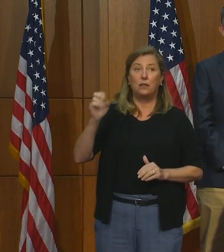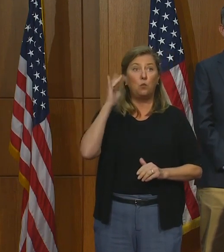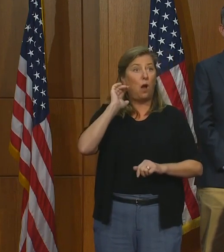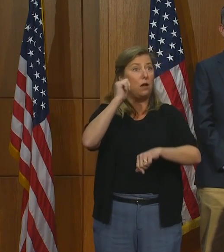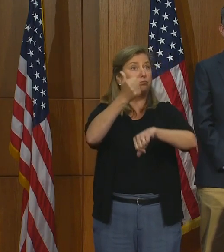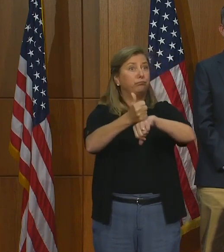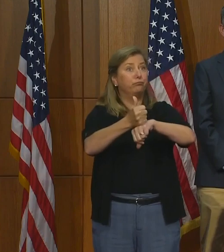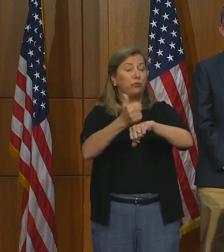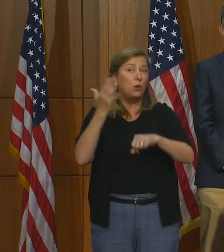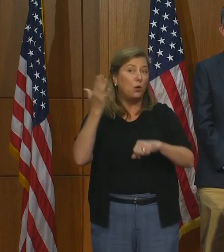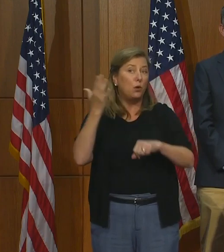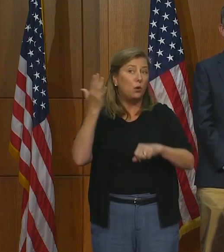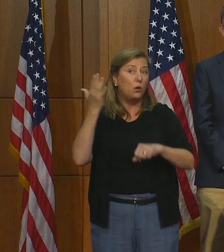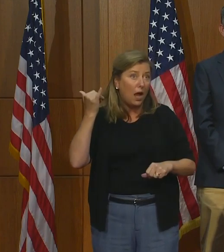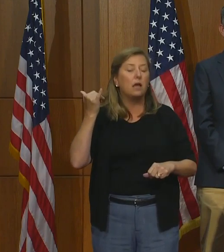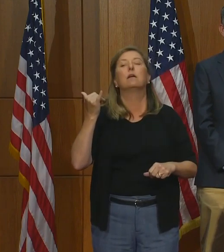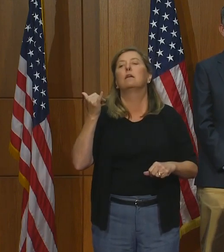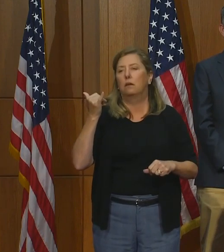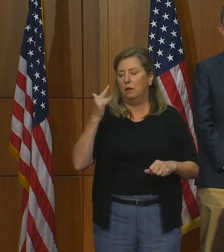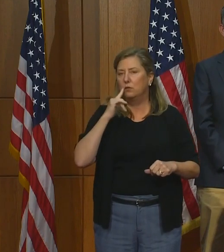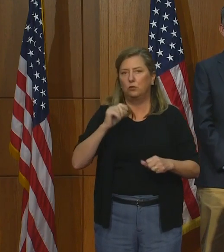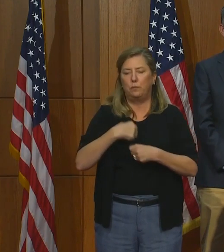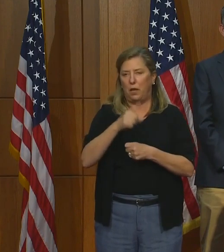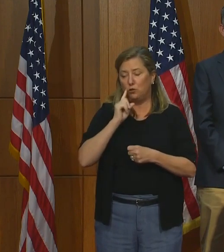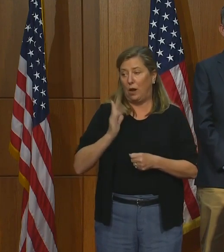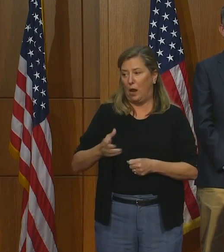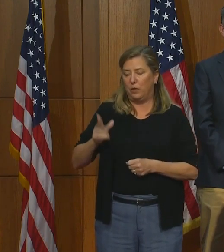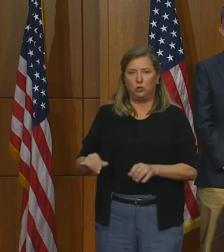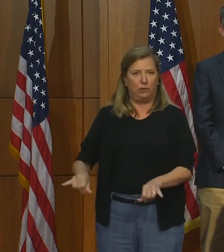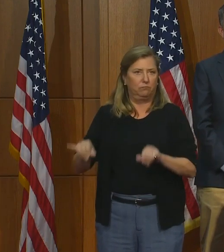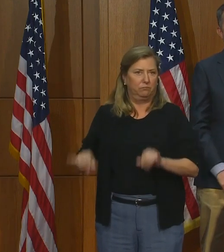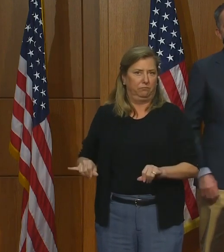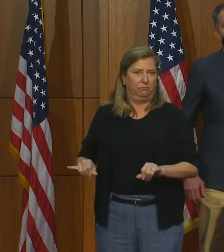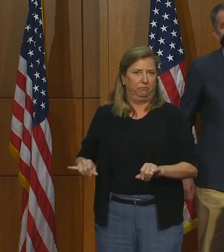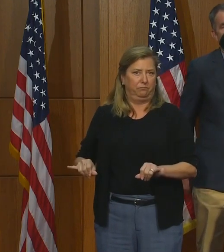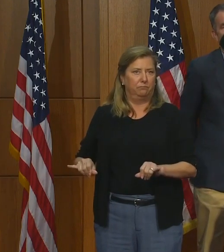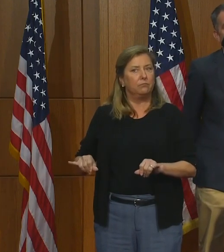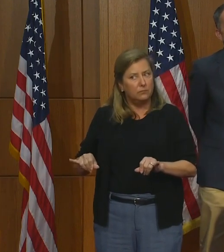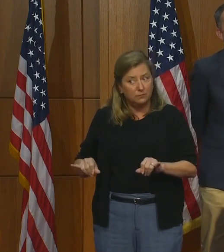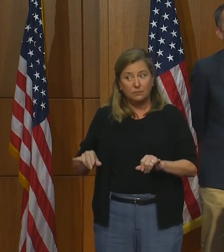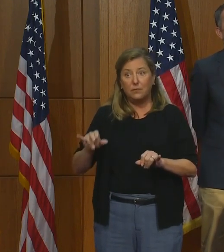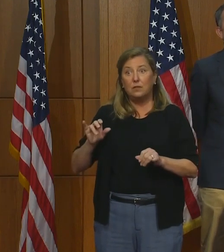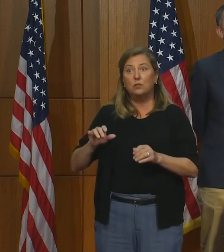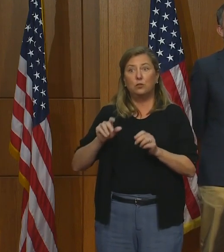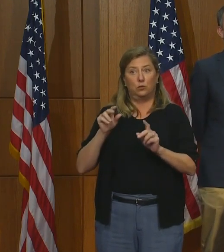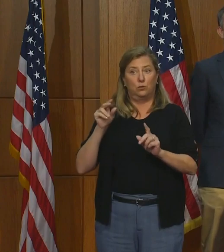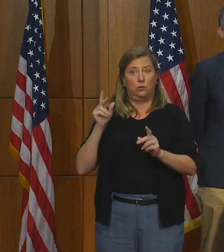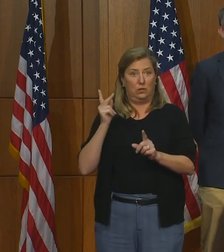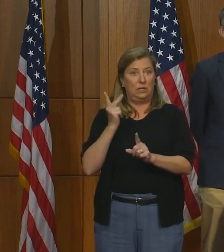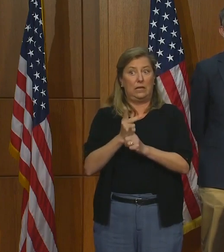OF GENERAL ROBERT E. LEE. THE PURPOSE OF THIS MONUMENT WAS TO